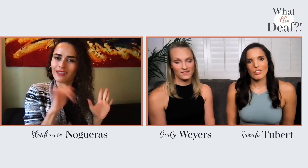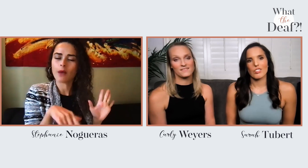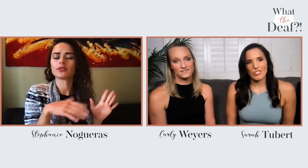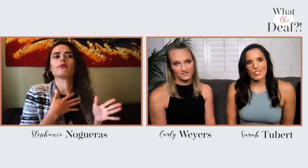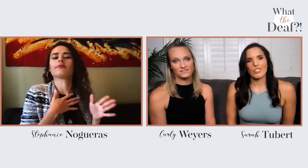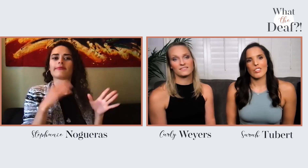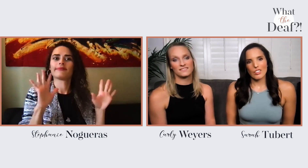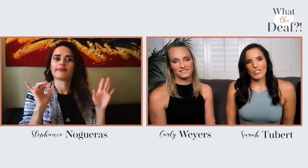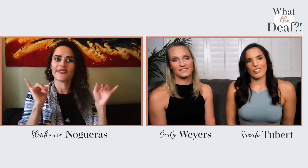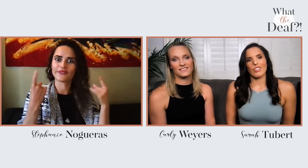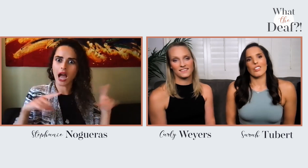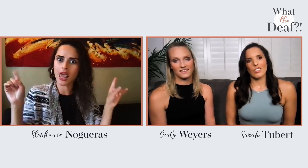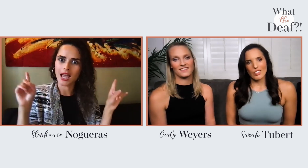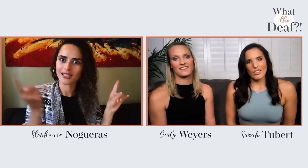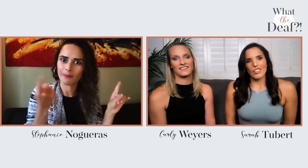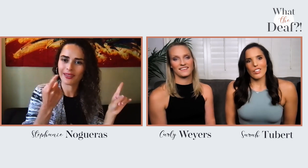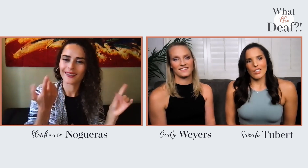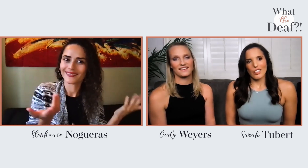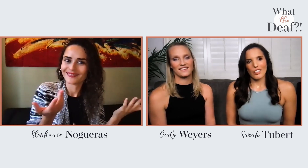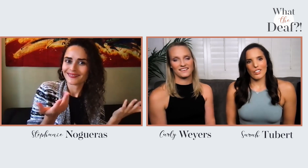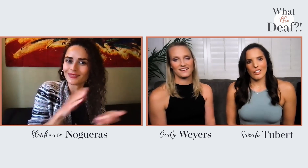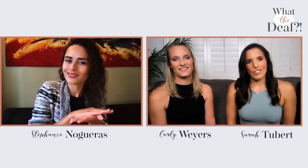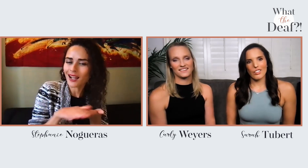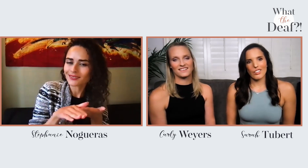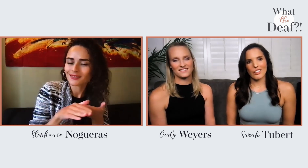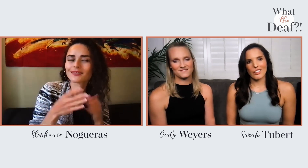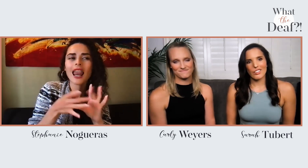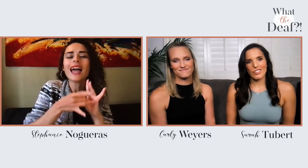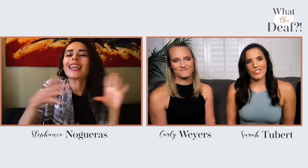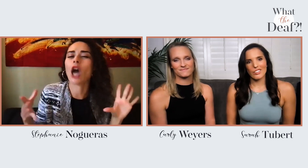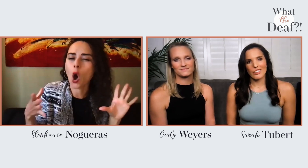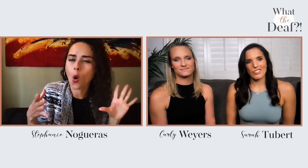That's it, and it was, oh my gosh, it was so nice to finally have a job where I was able